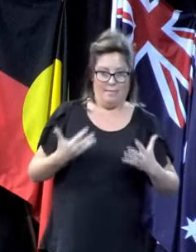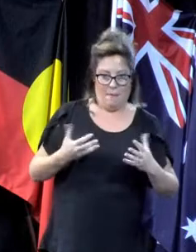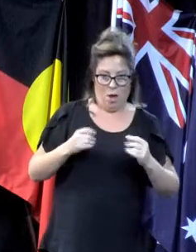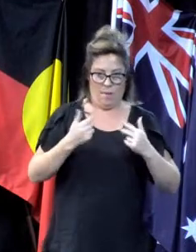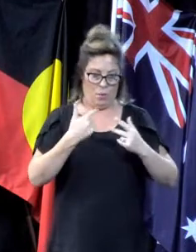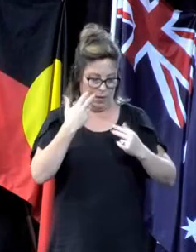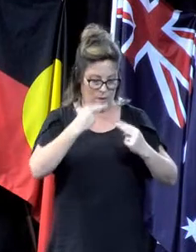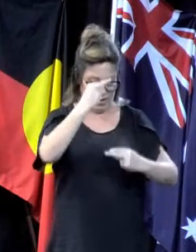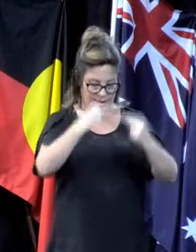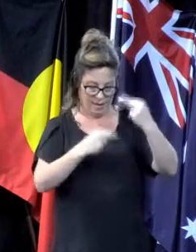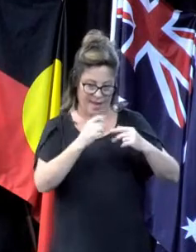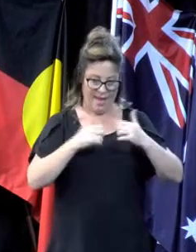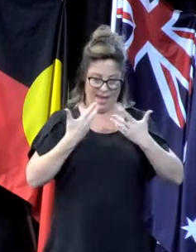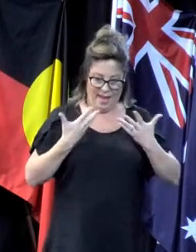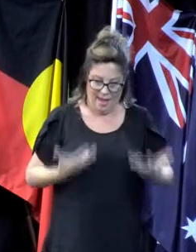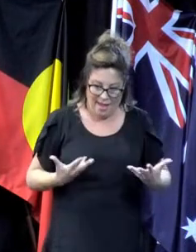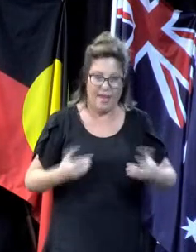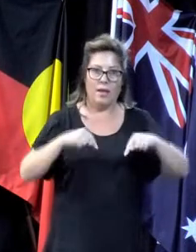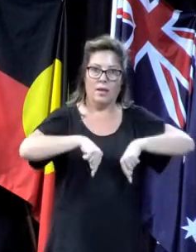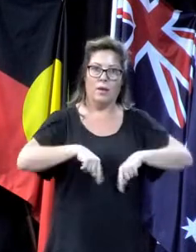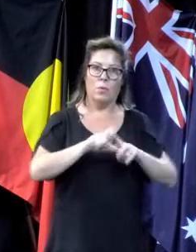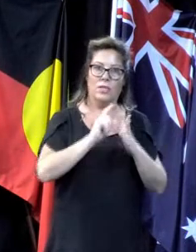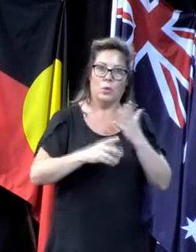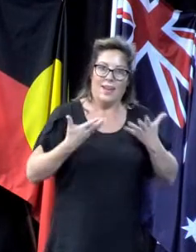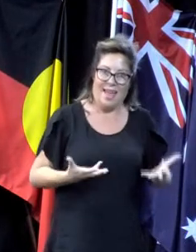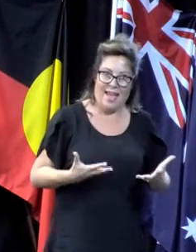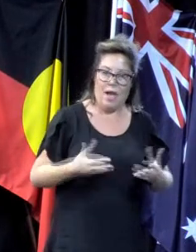What is the current outcomes and experiences of our students with disability?